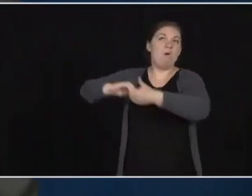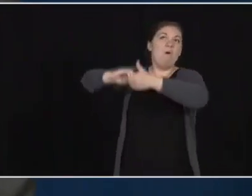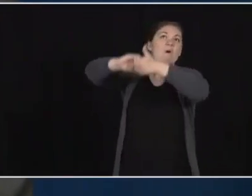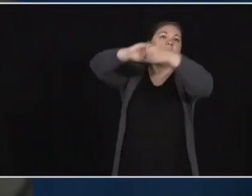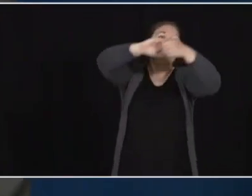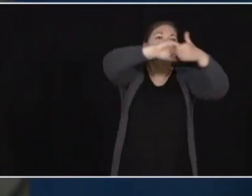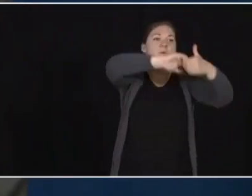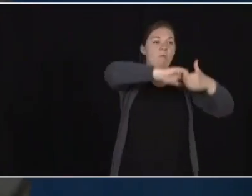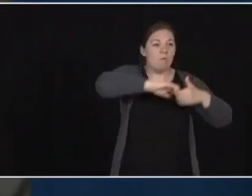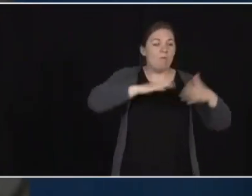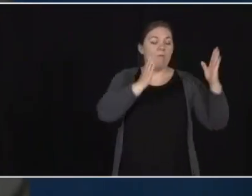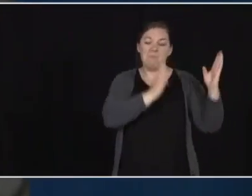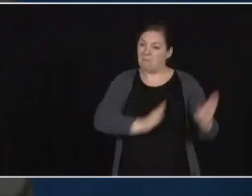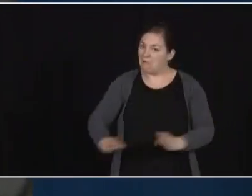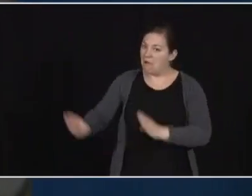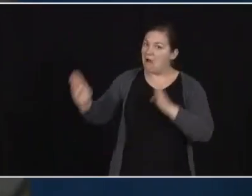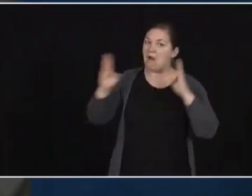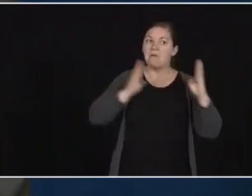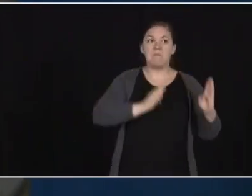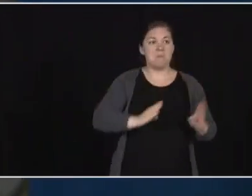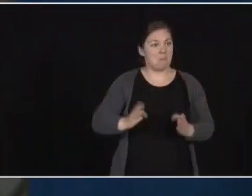We're trying to determine